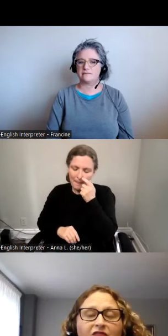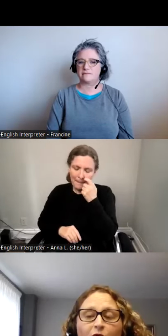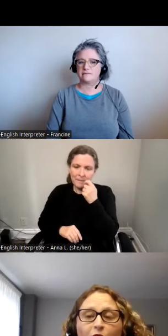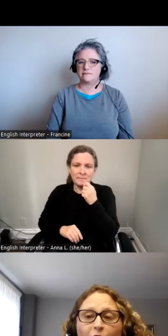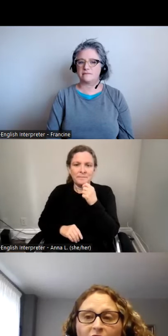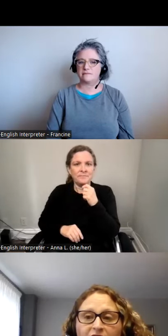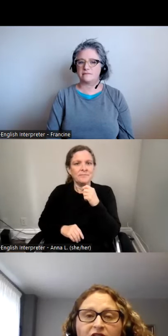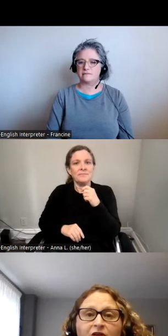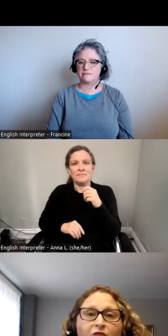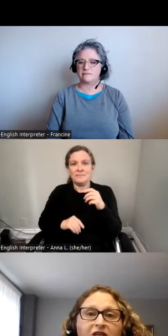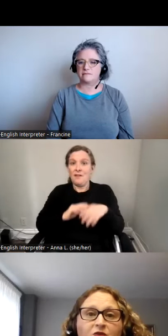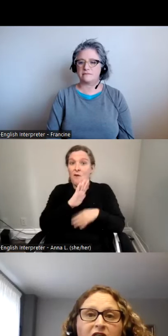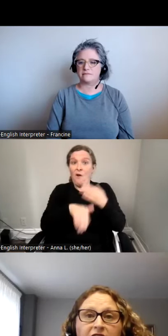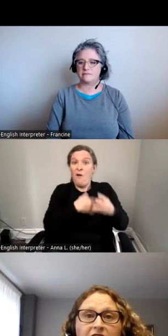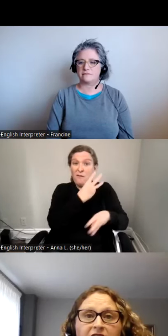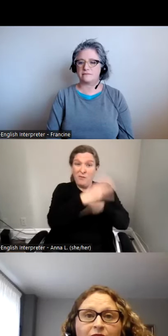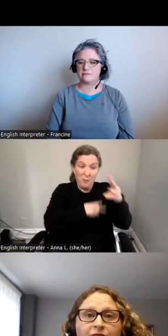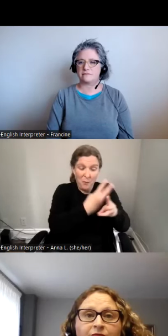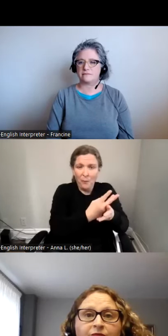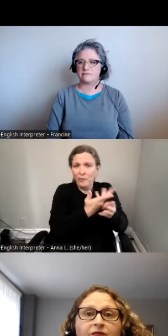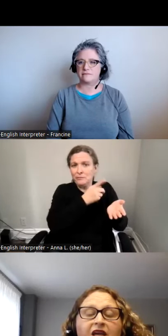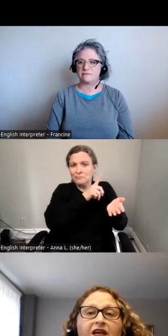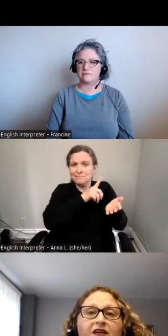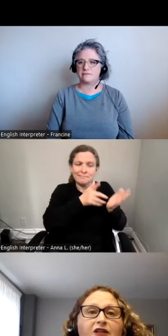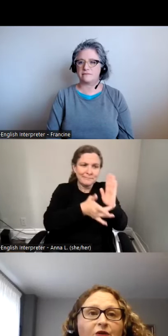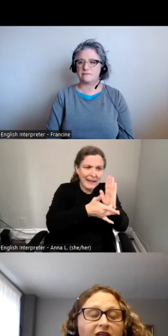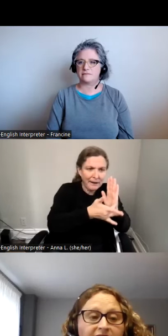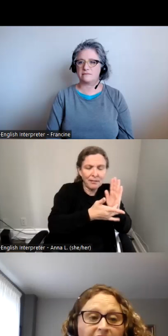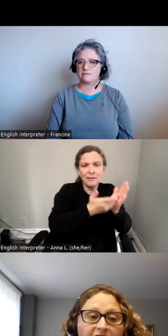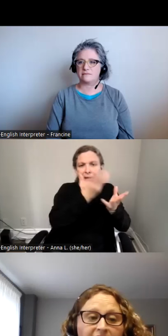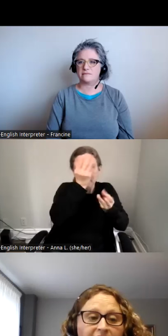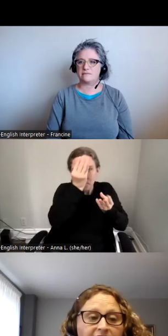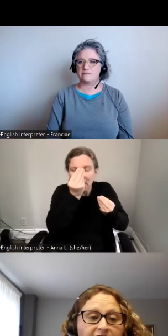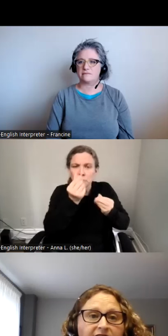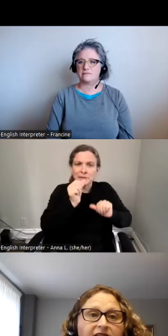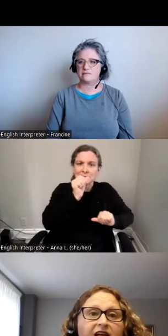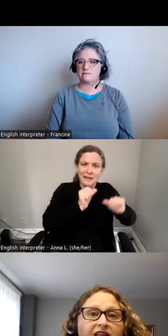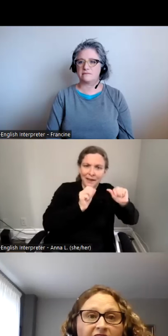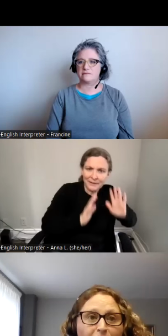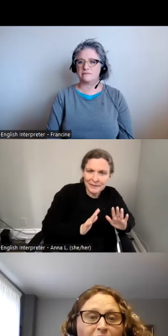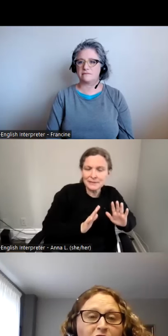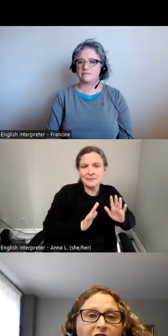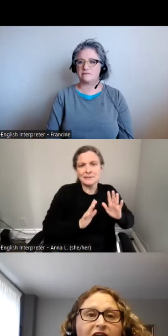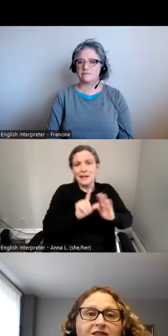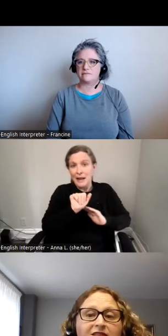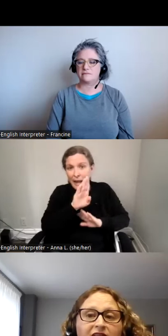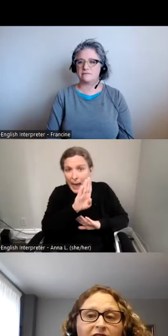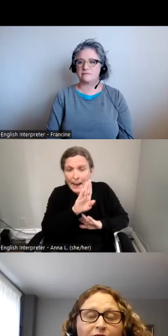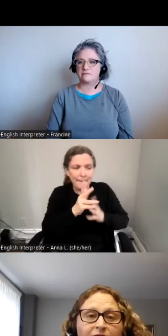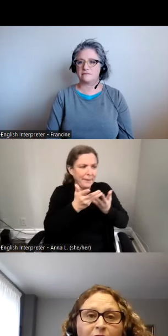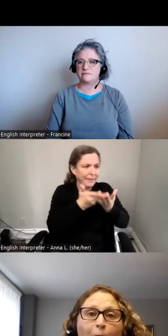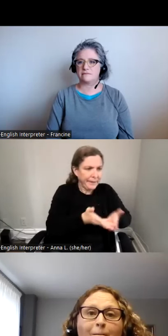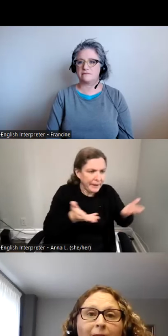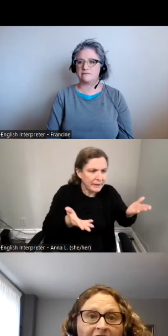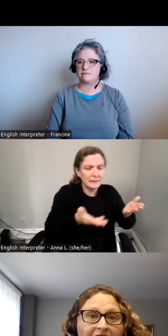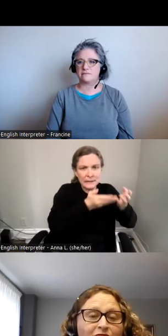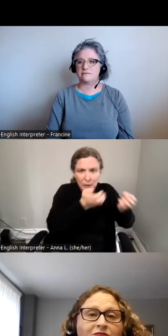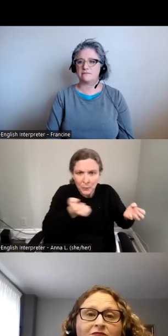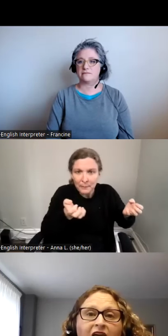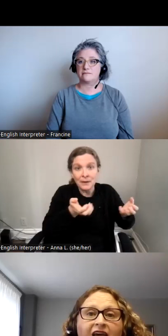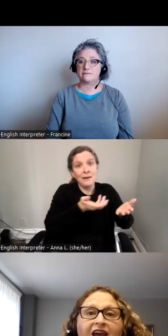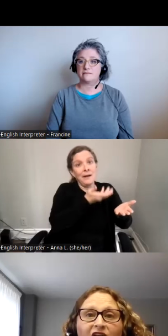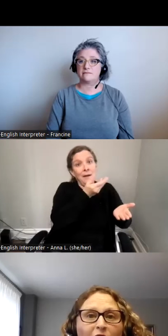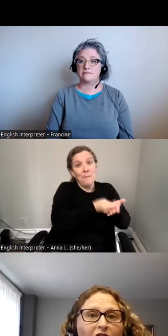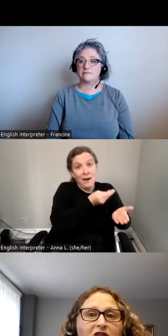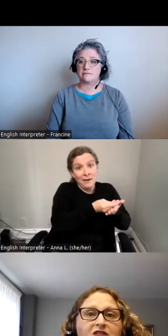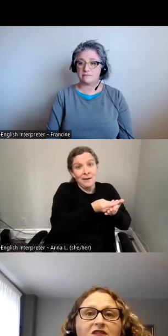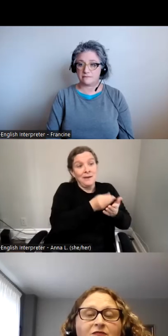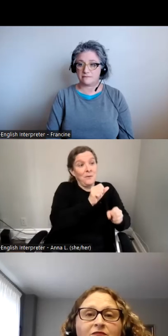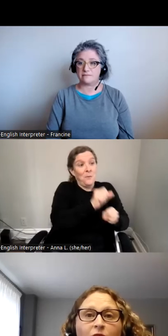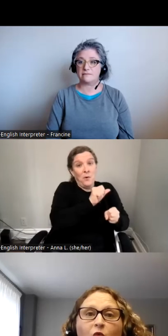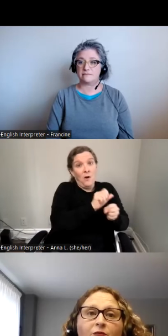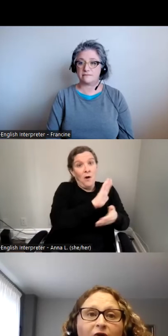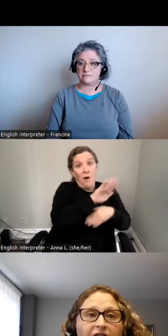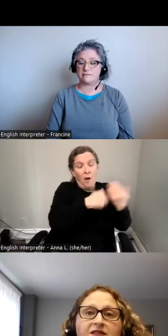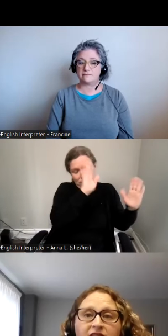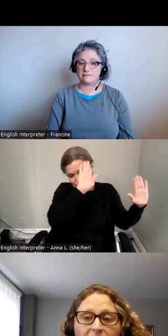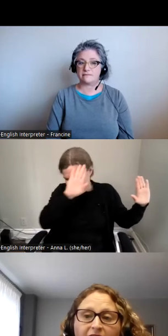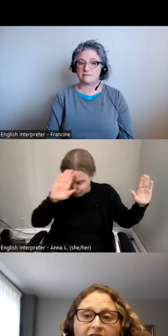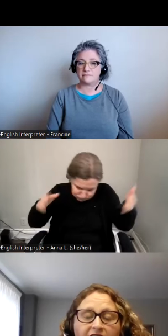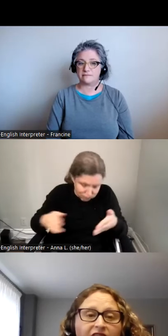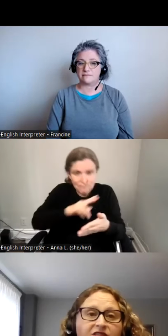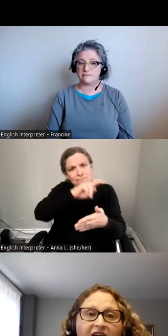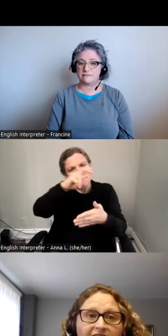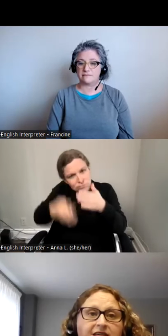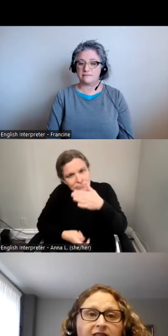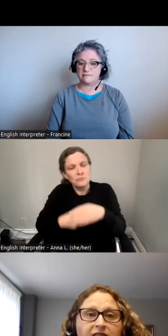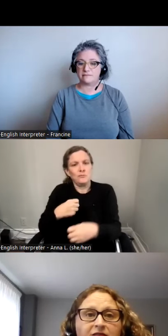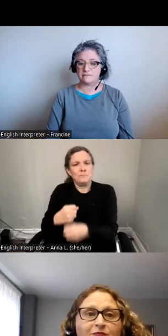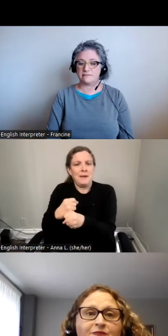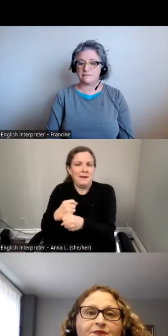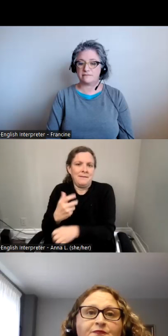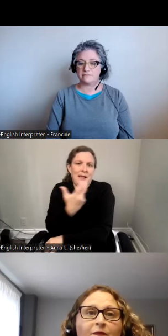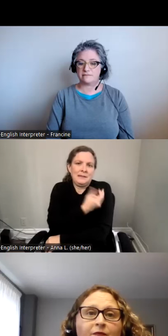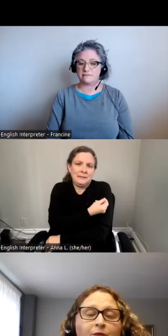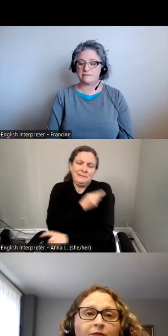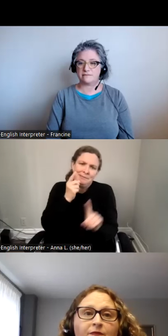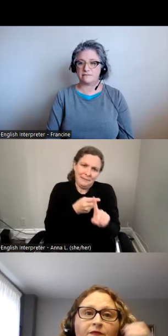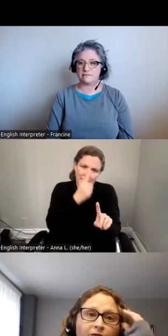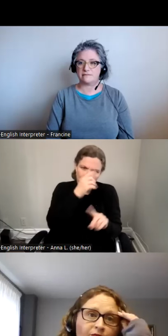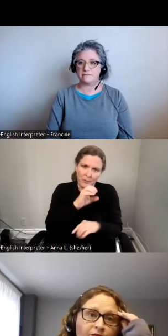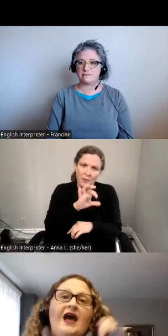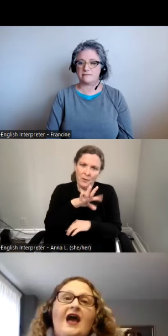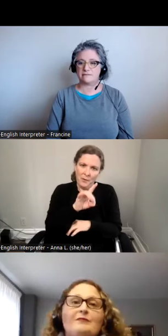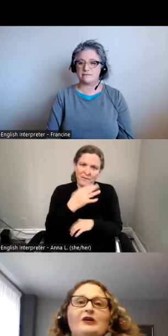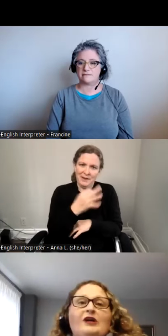When the Pandemic was declared, the work with Mrna technology for this coronavirus began at full speed